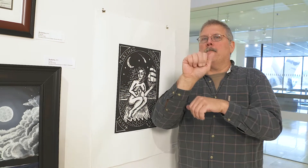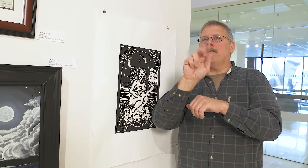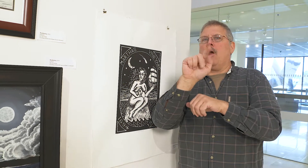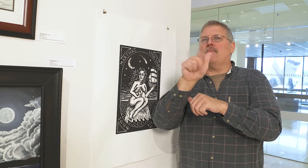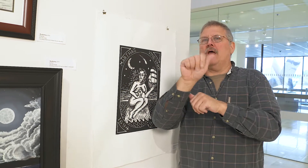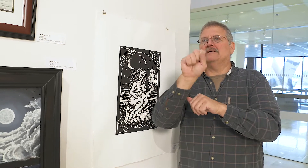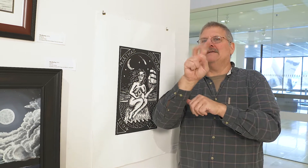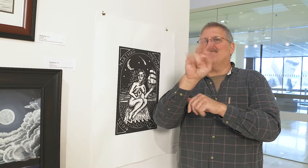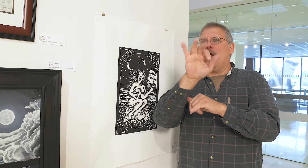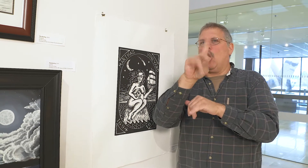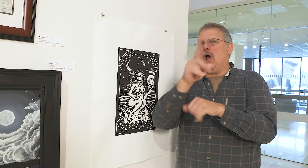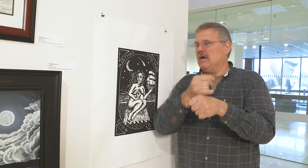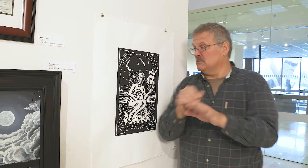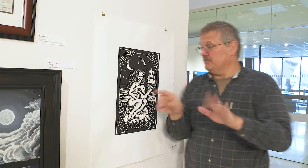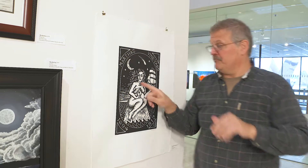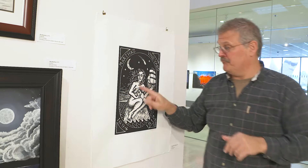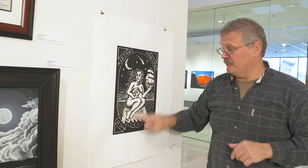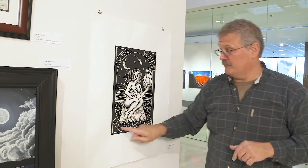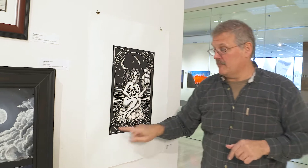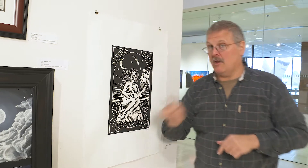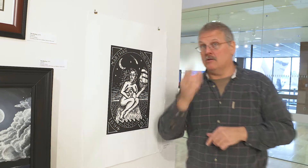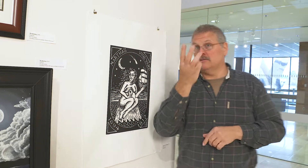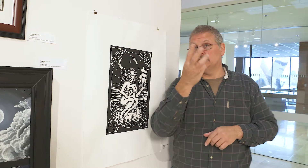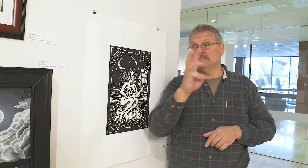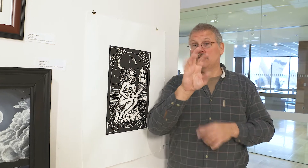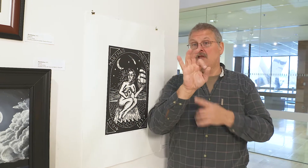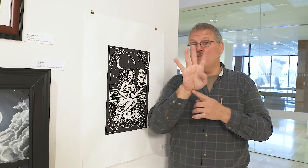The rock represents the island of Martha's Vineyard.